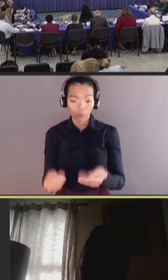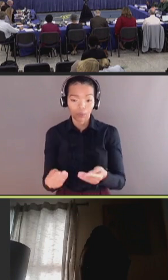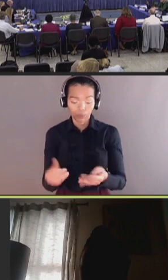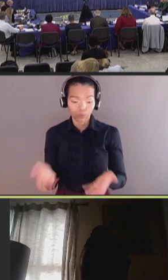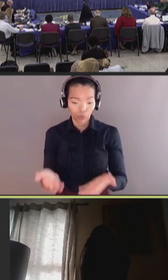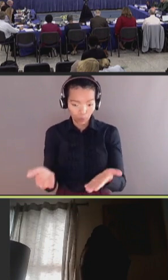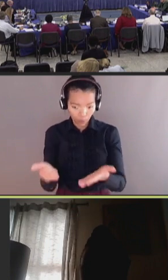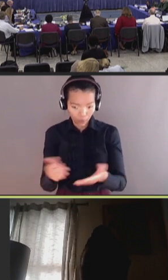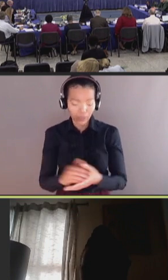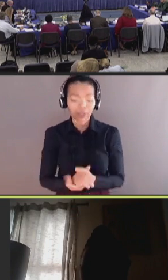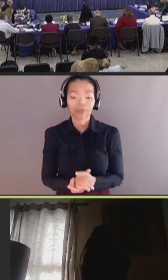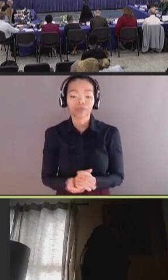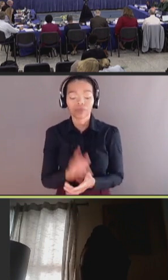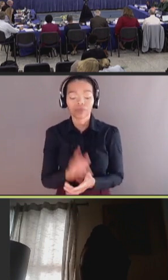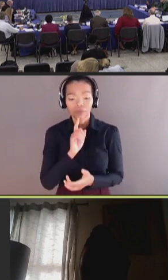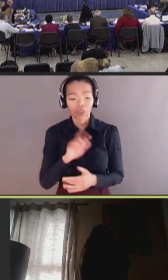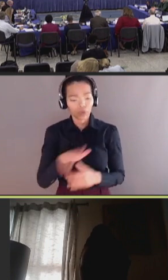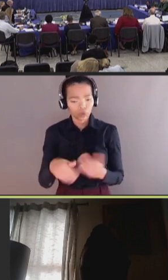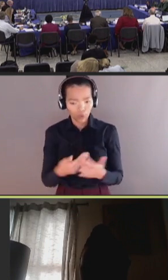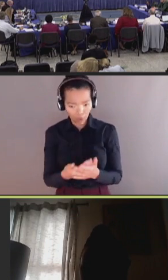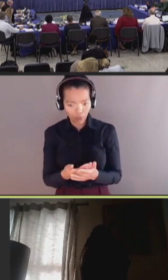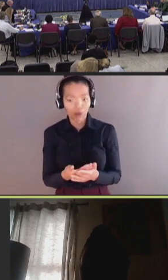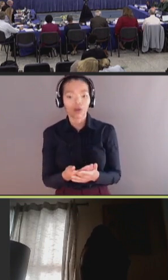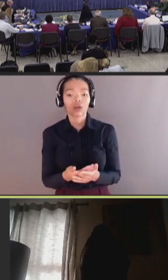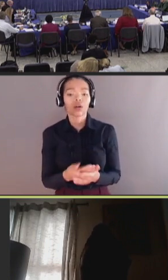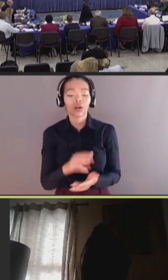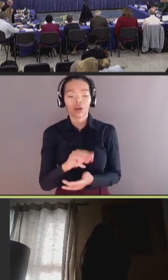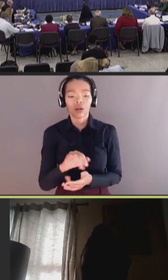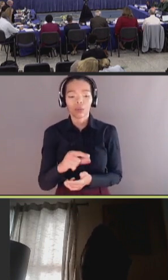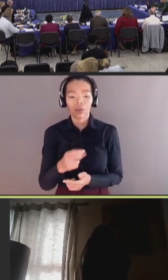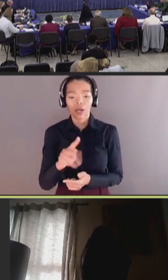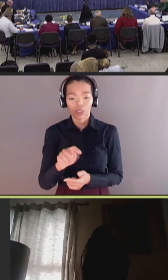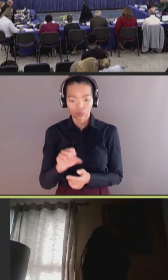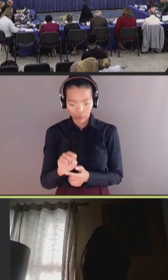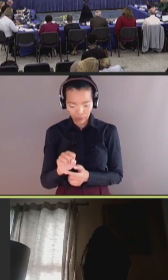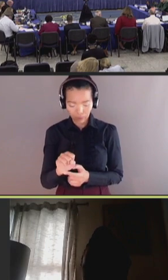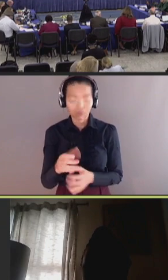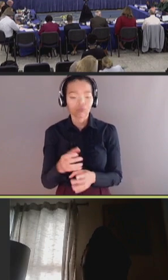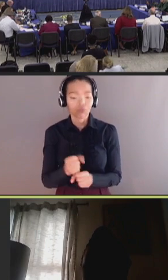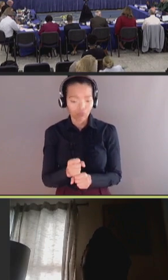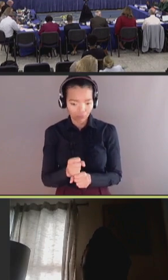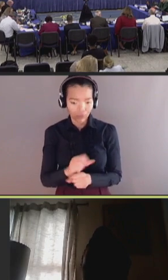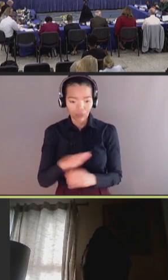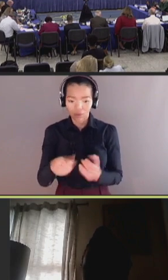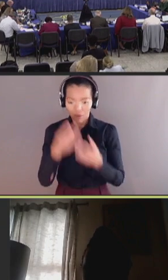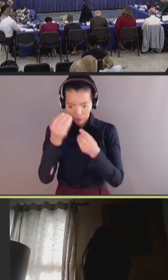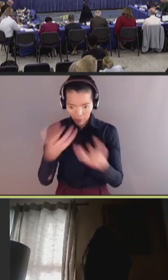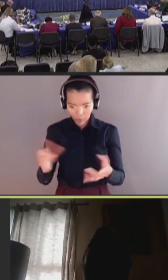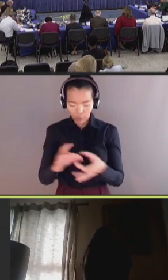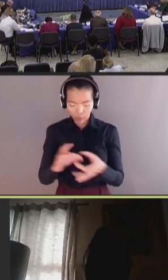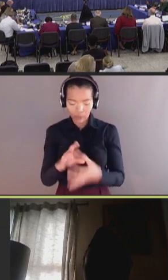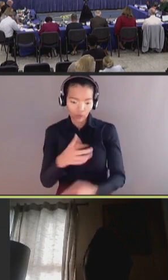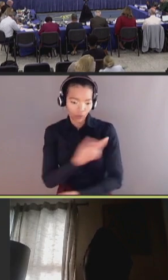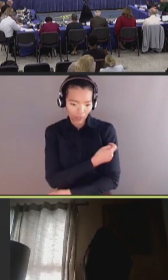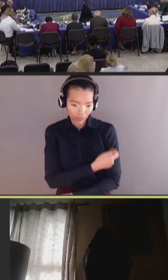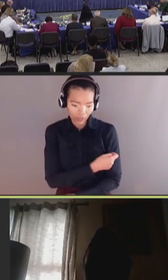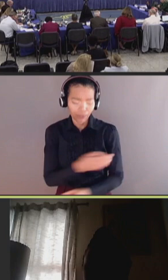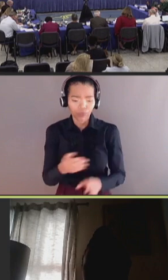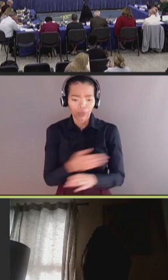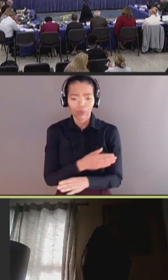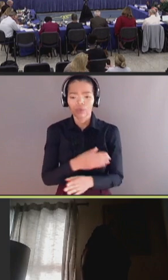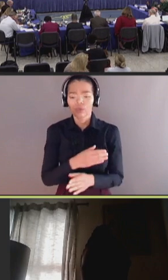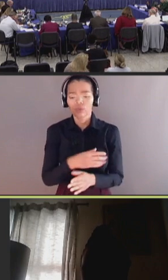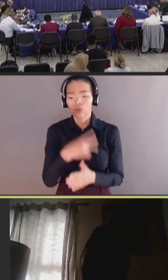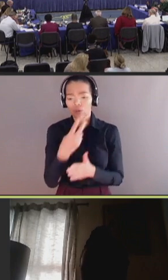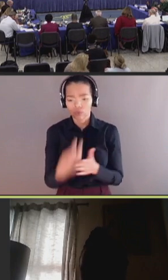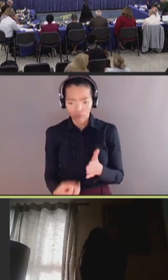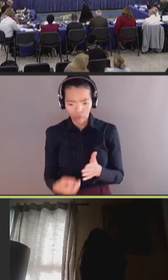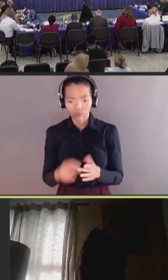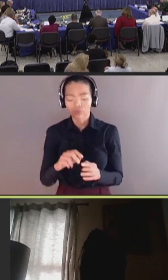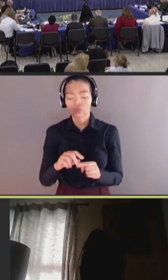that all migrants get information on vaccines. Before I dive into what we do and how we do it,